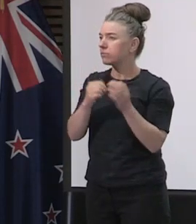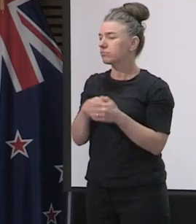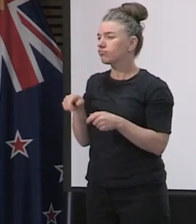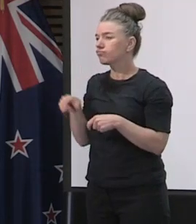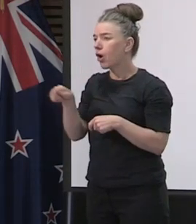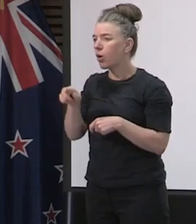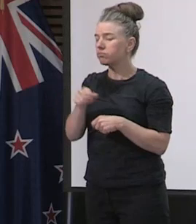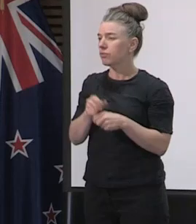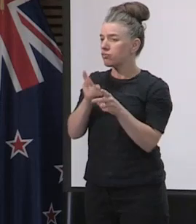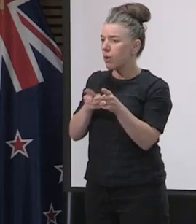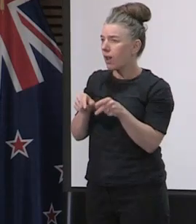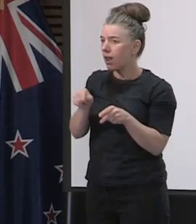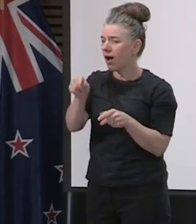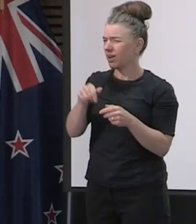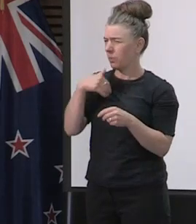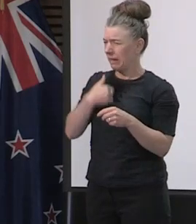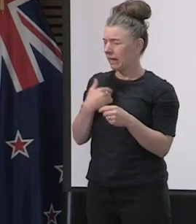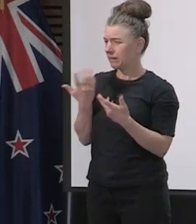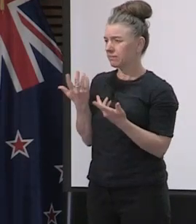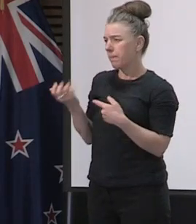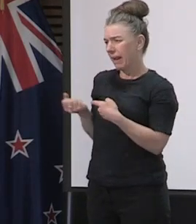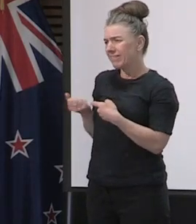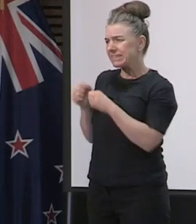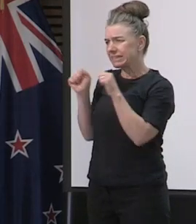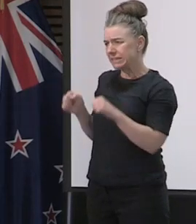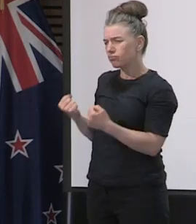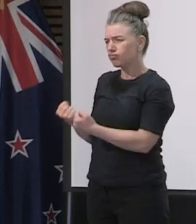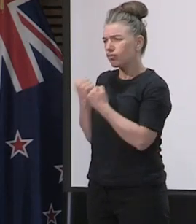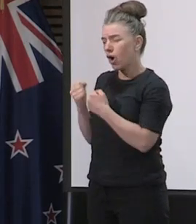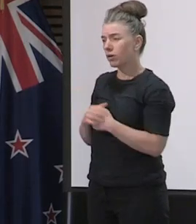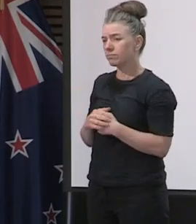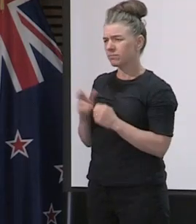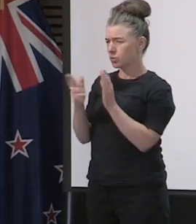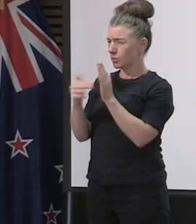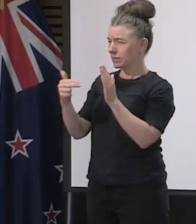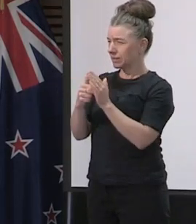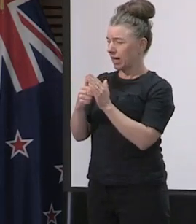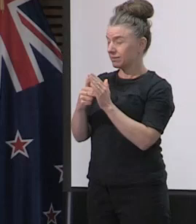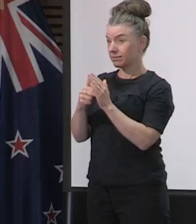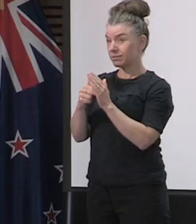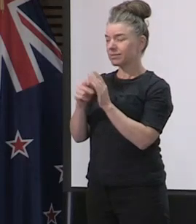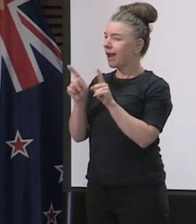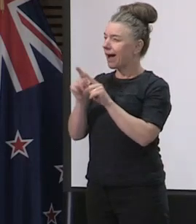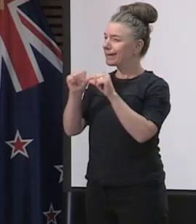and roads and railways, we need our police and our nurses, and we need our